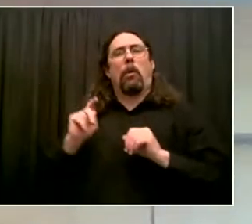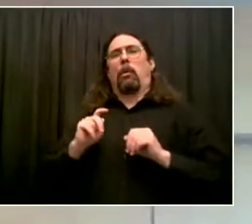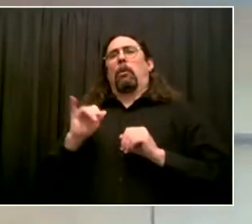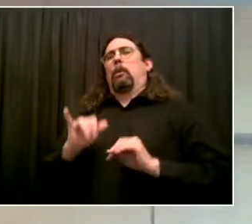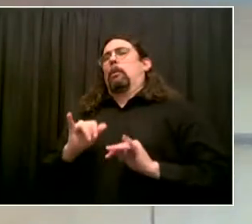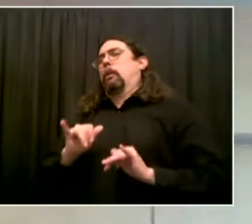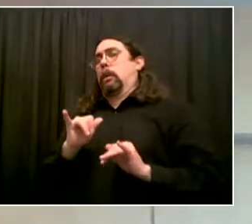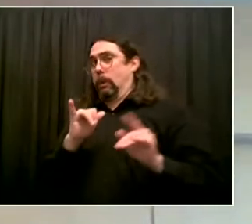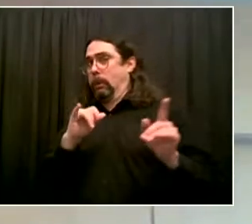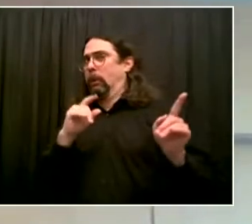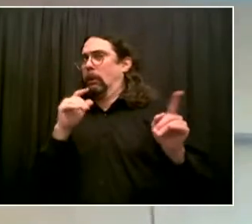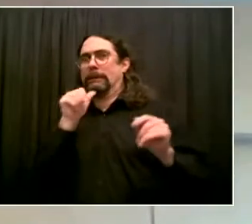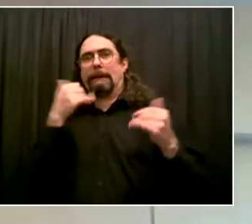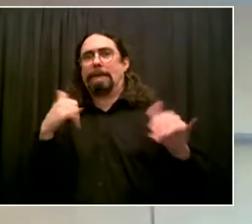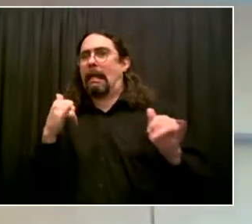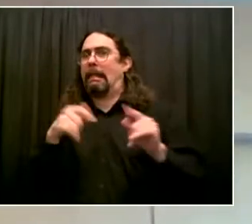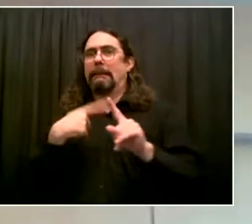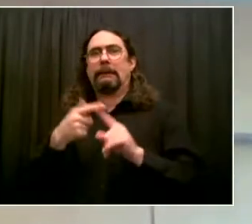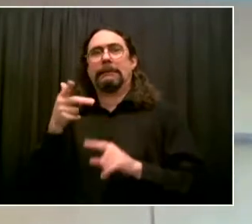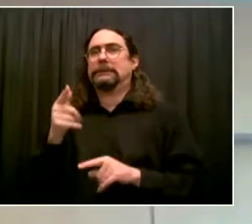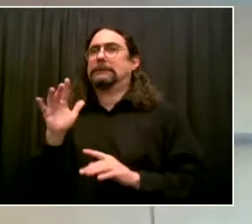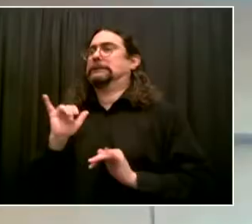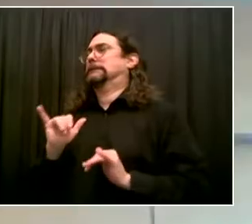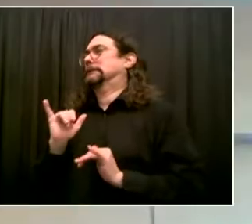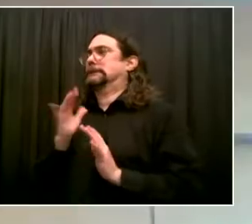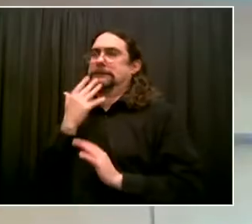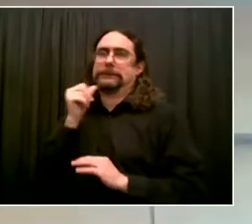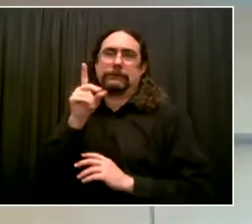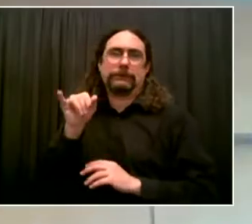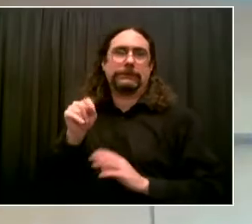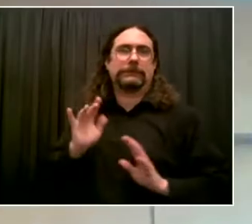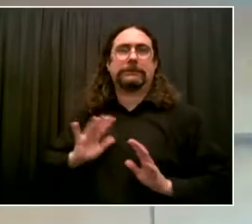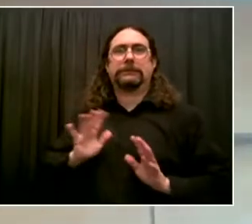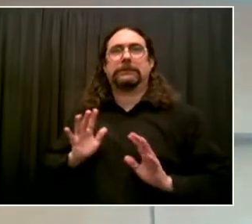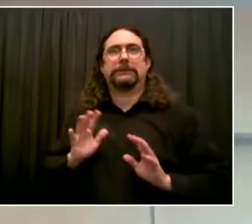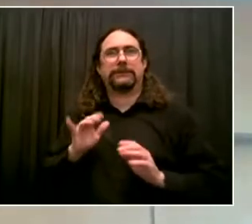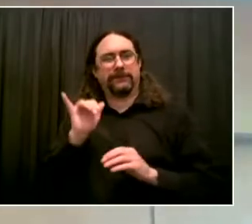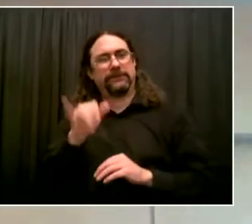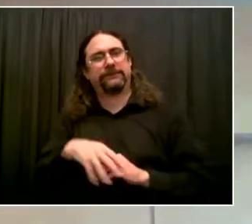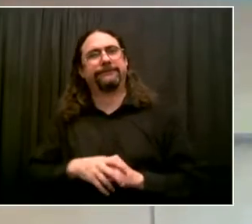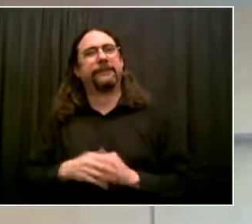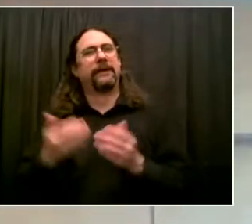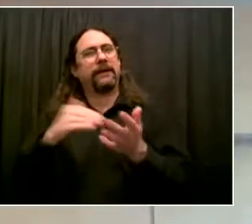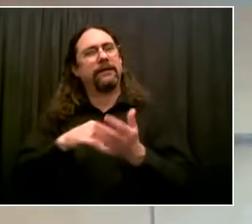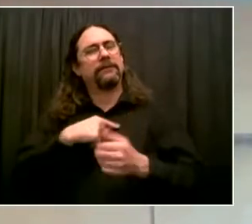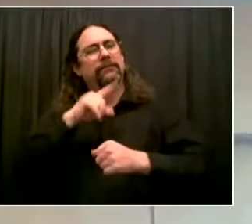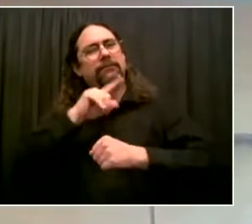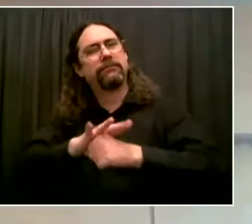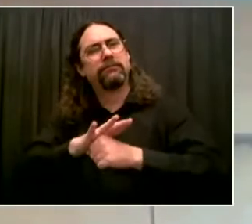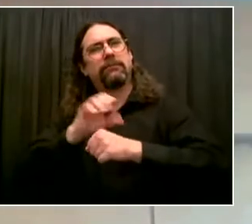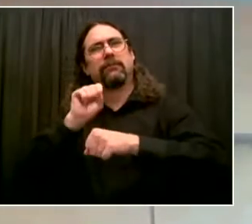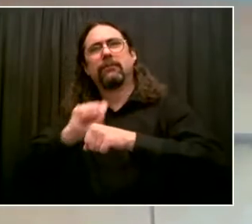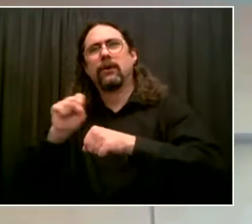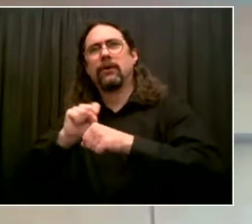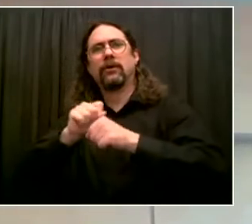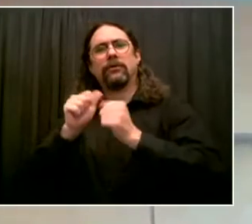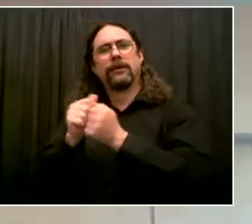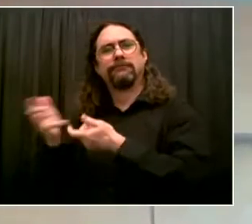YOU WILL HEAR IN RECENT AND IN UPCOMING WEEKS THAT MY OFFICE,